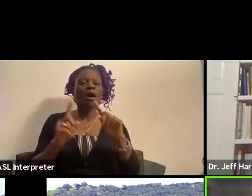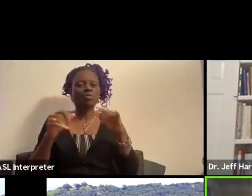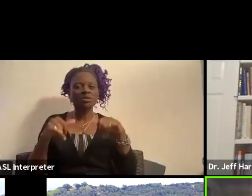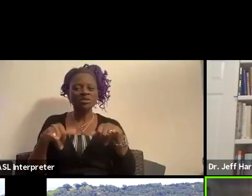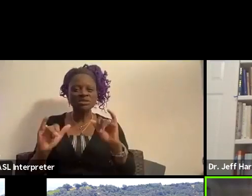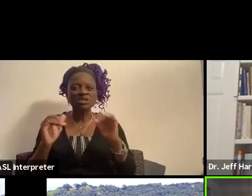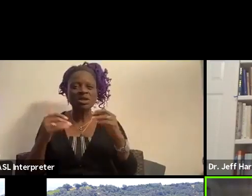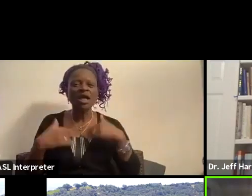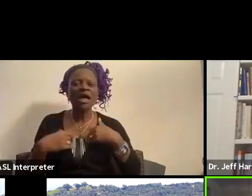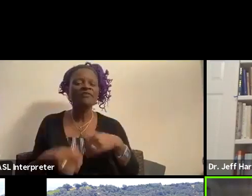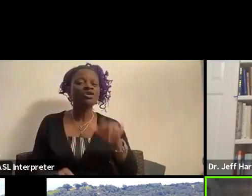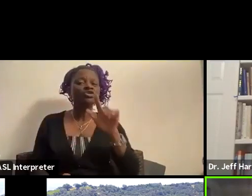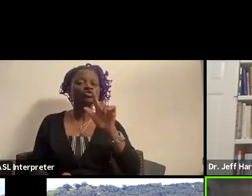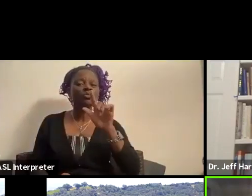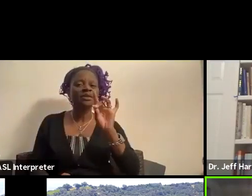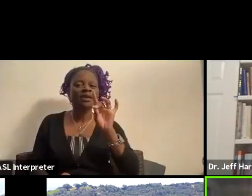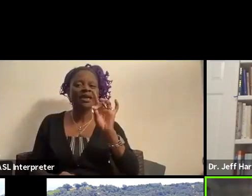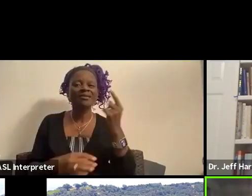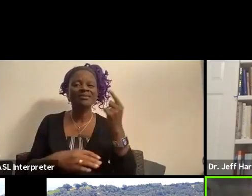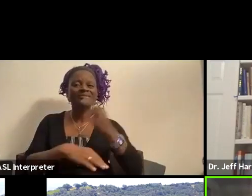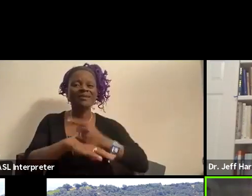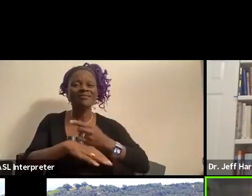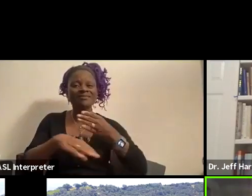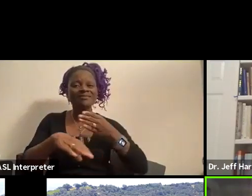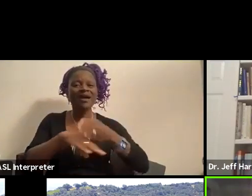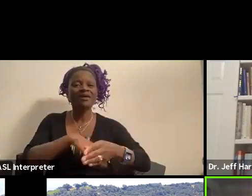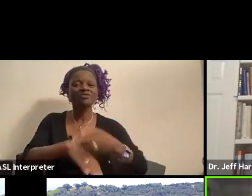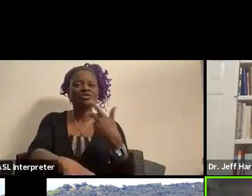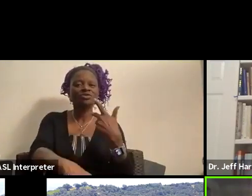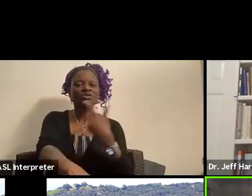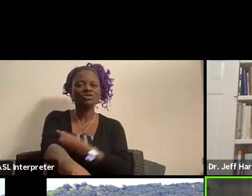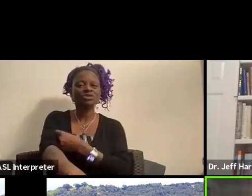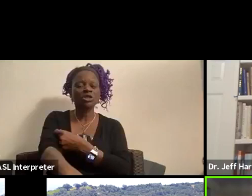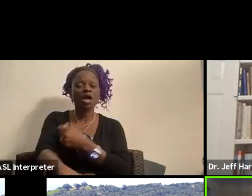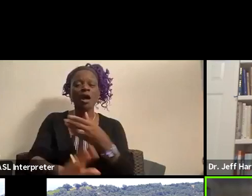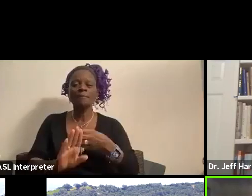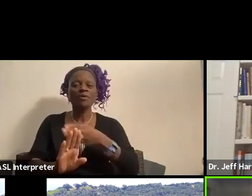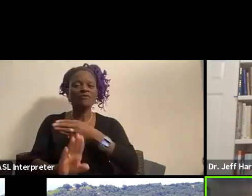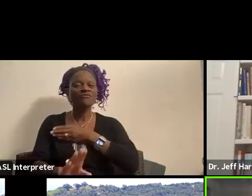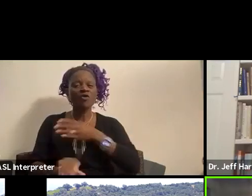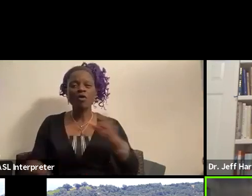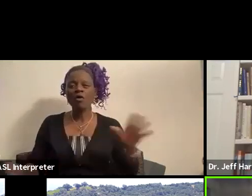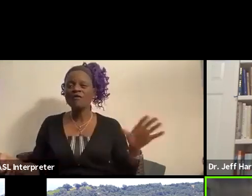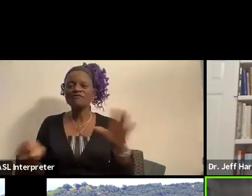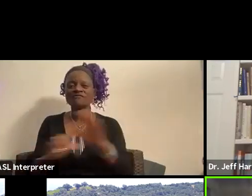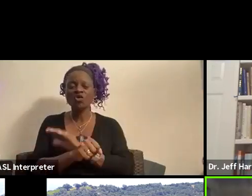So as Dr. Sanjay said, some of the people who have gotten over it